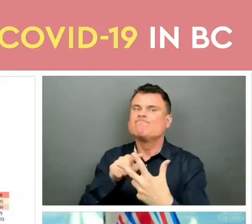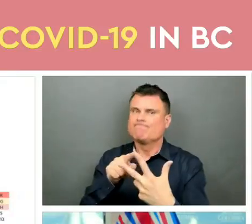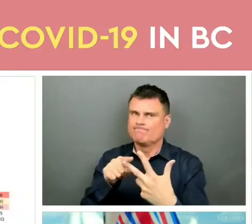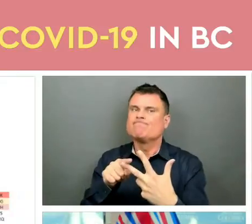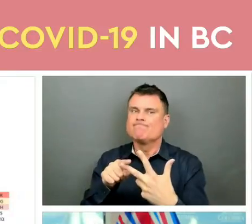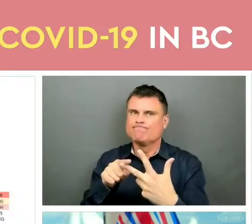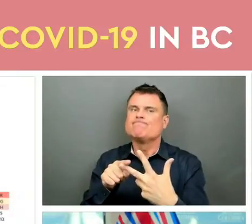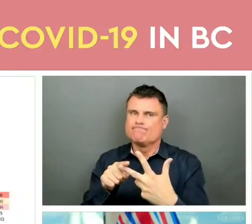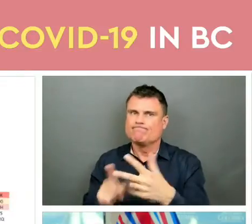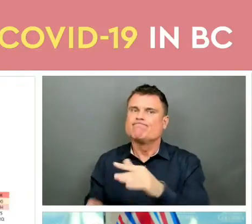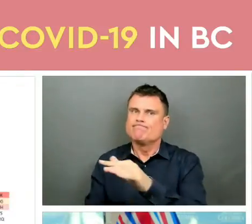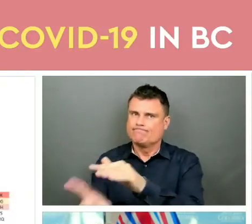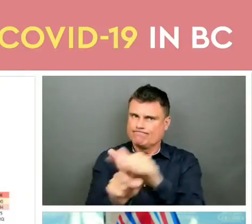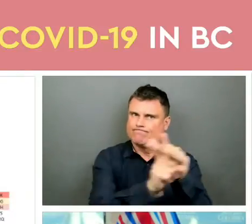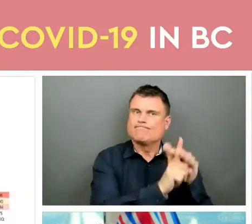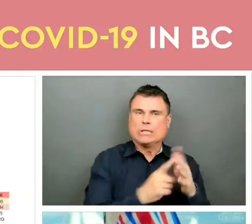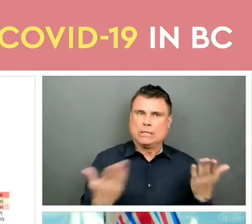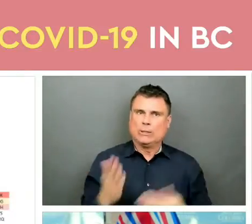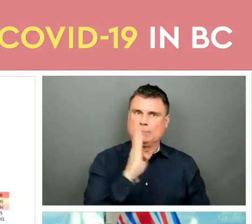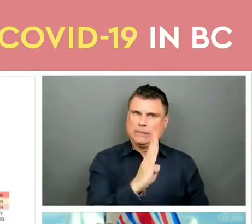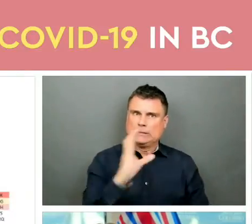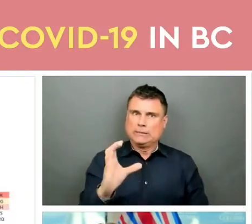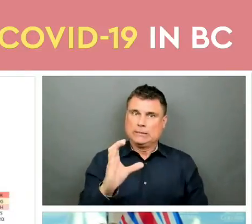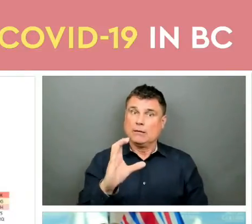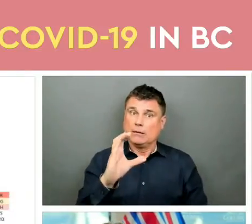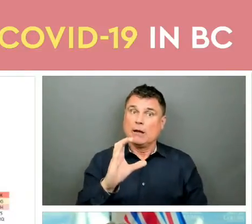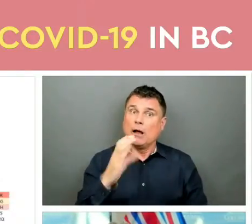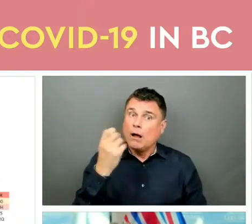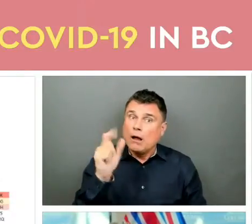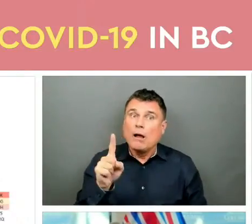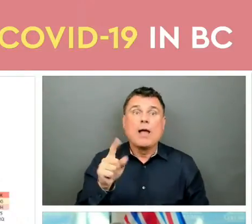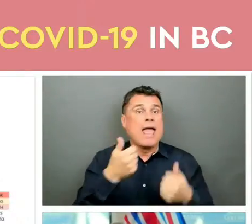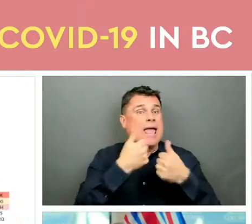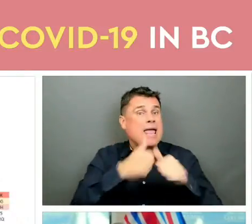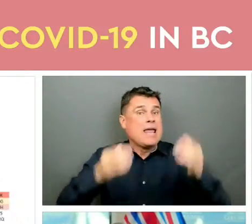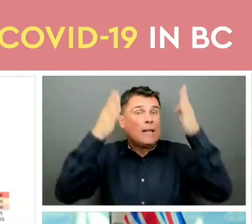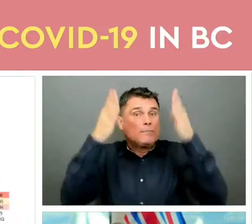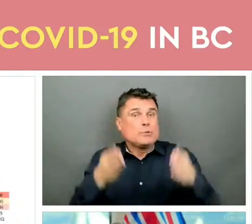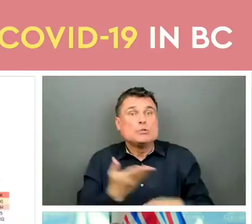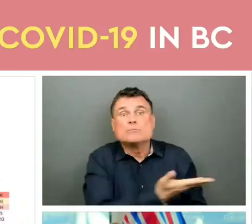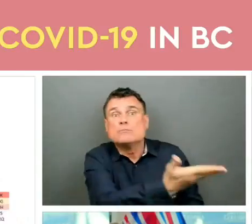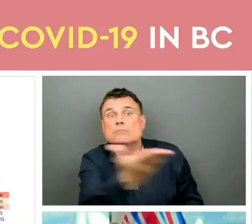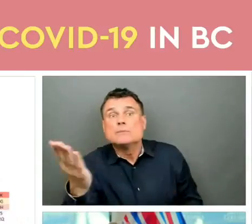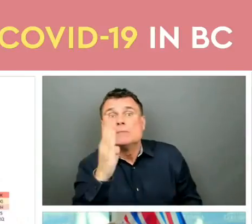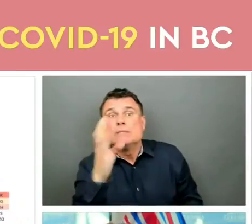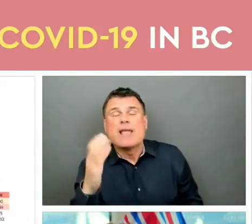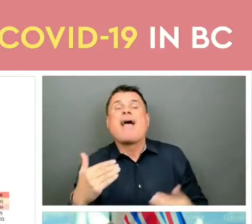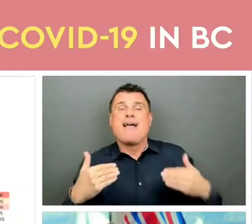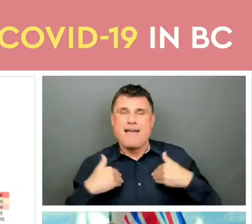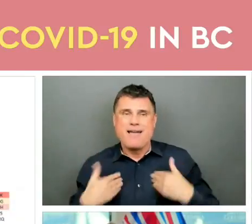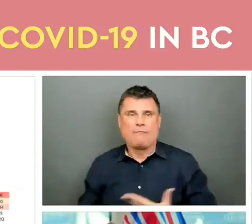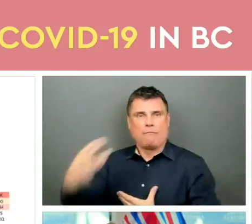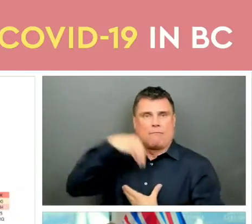anybody who is positive for COVID-19 needs to be treated as if they have one